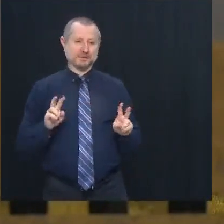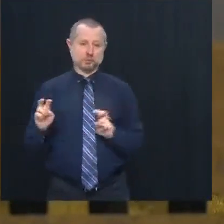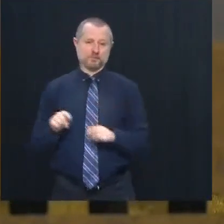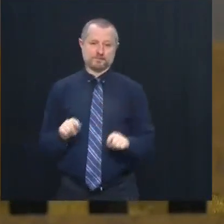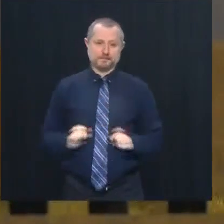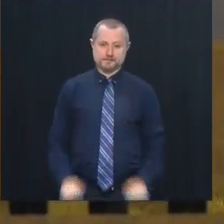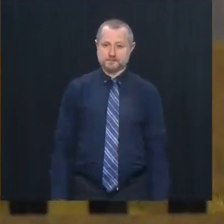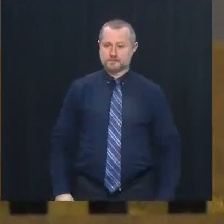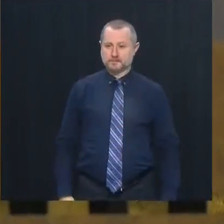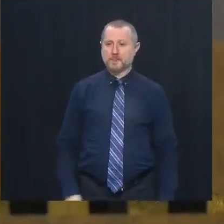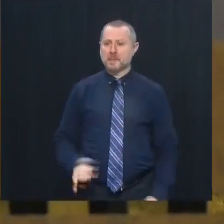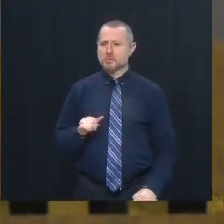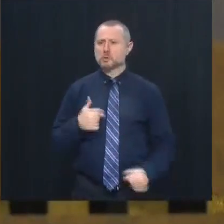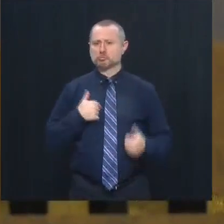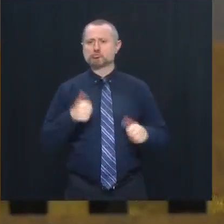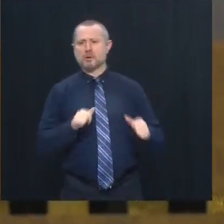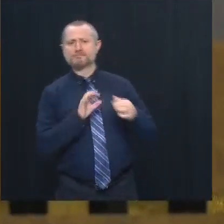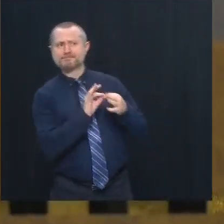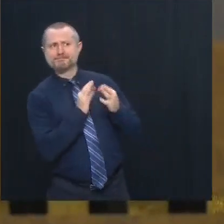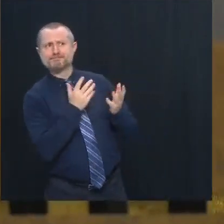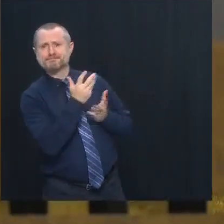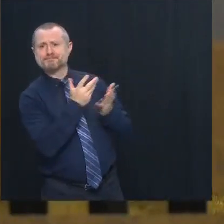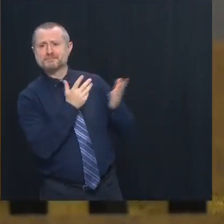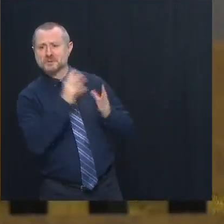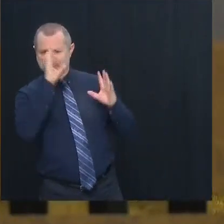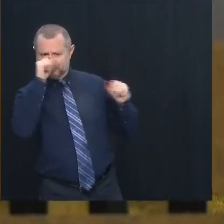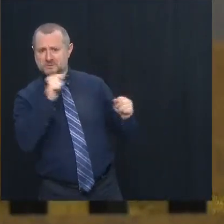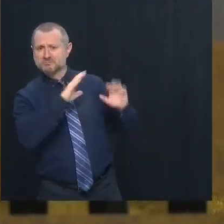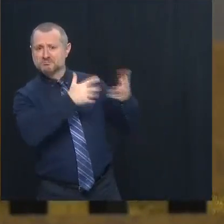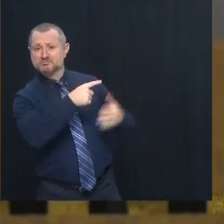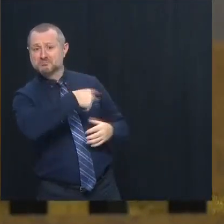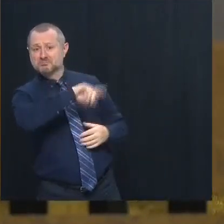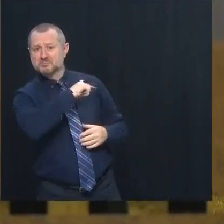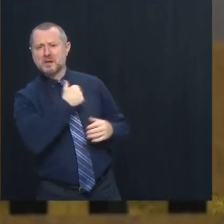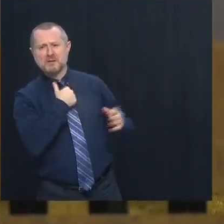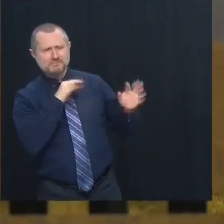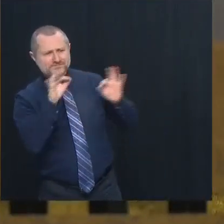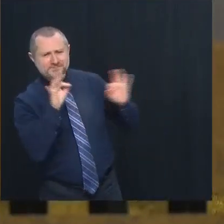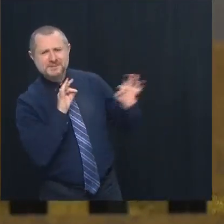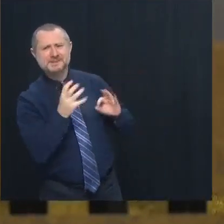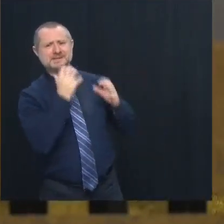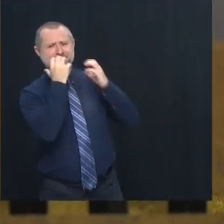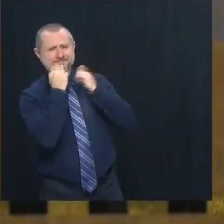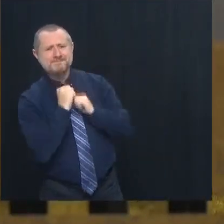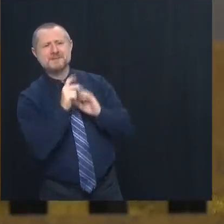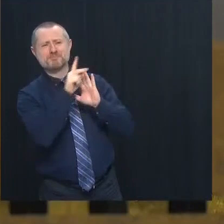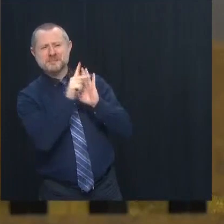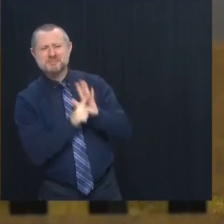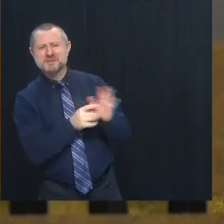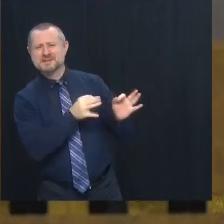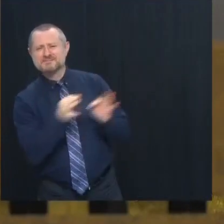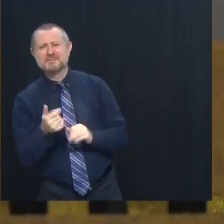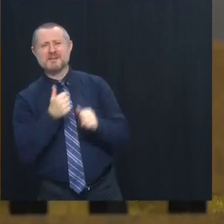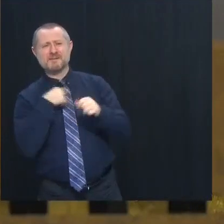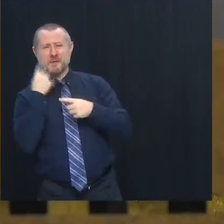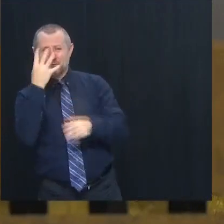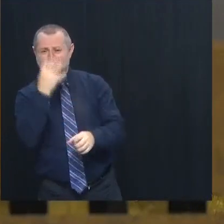JUST A QUESTION OF MORALITY AND PRINCIPLE. IT'S A LEGAL QUESTION.